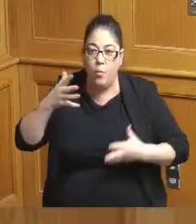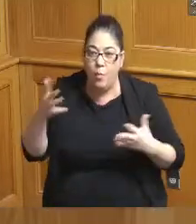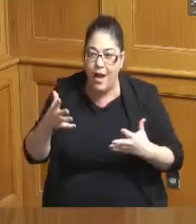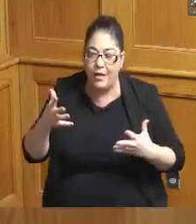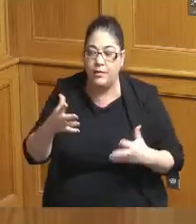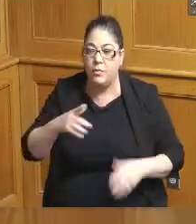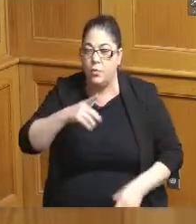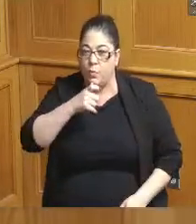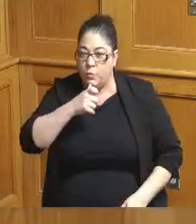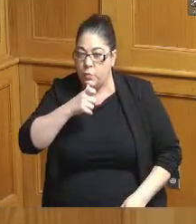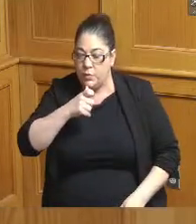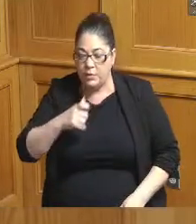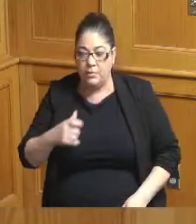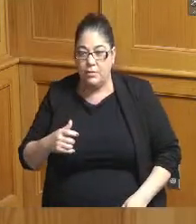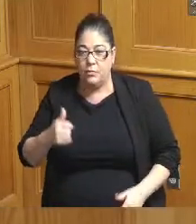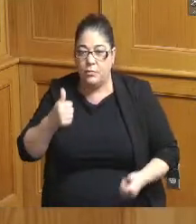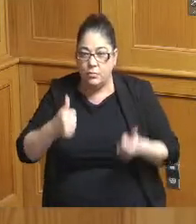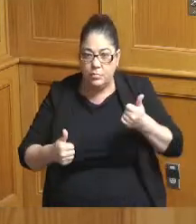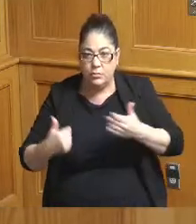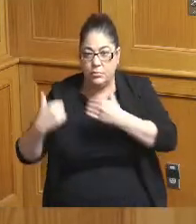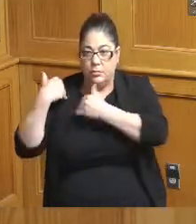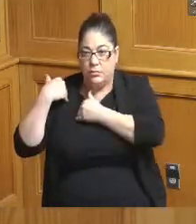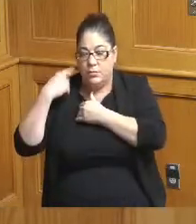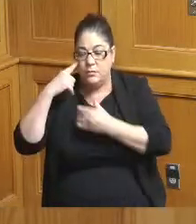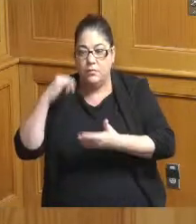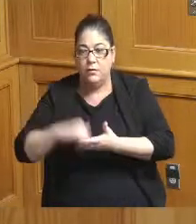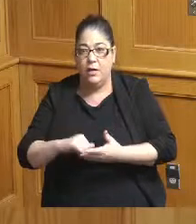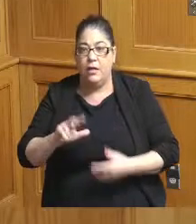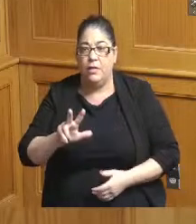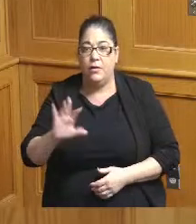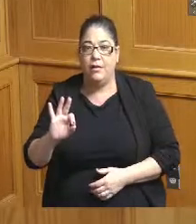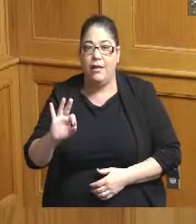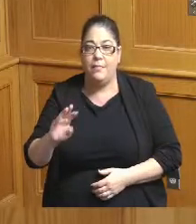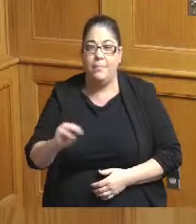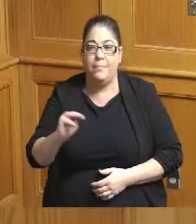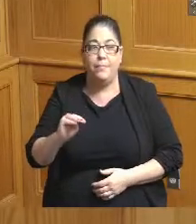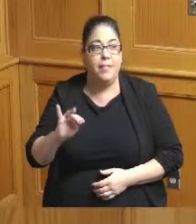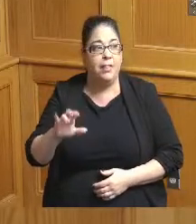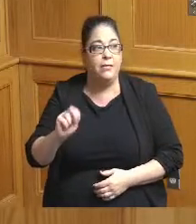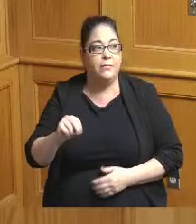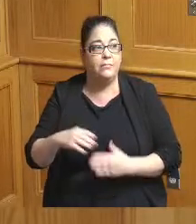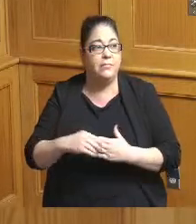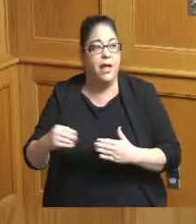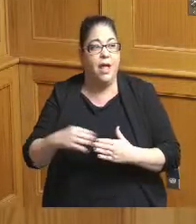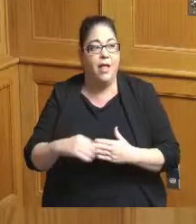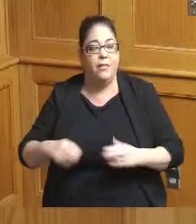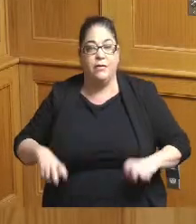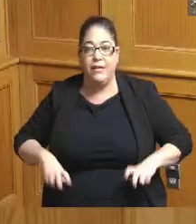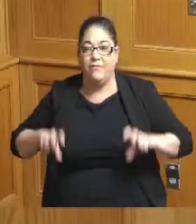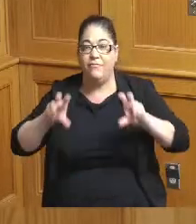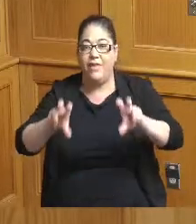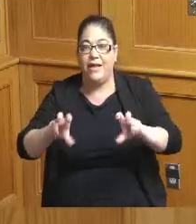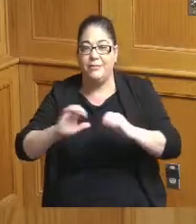things we're we're responsible for the 39 million dollar investment how are we getting that back